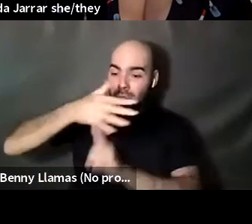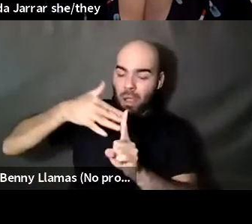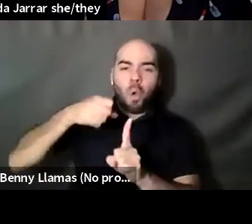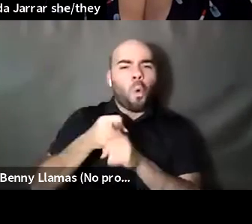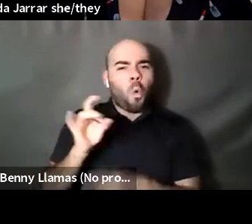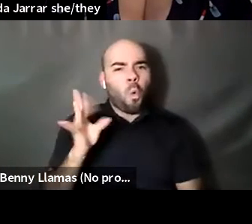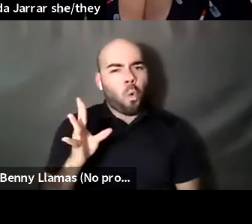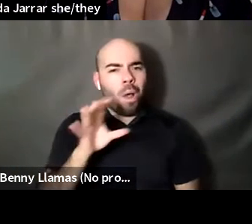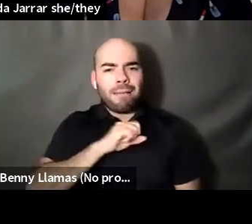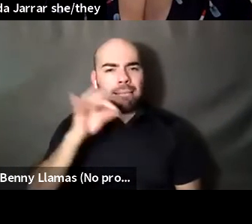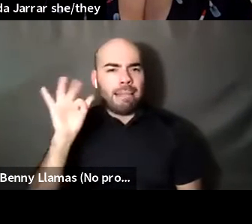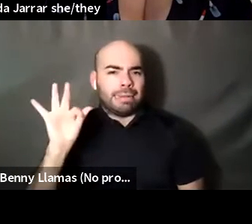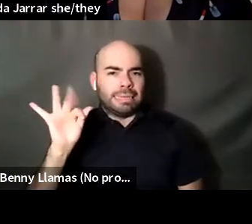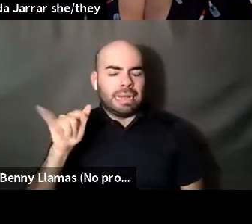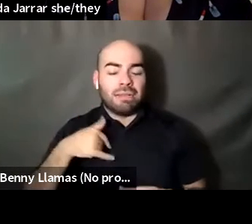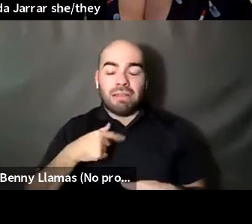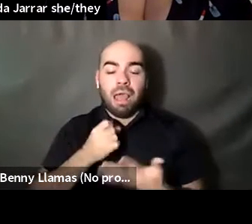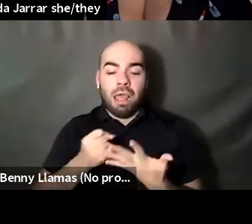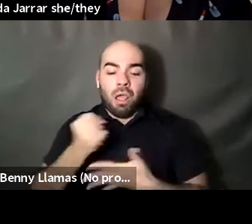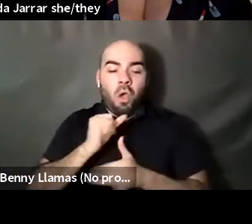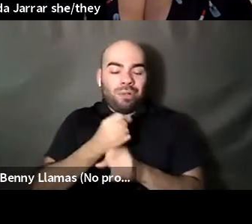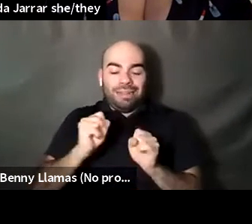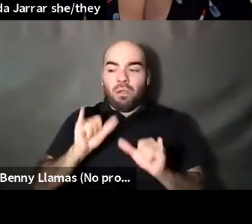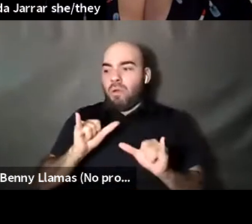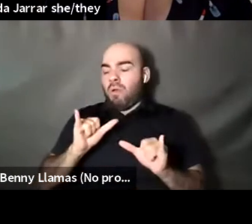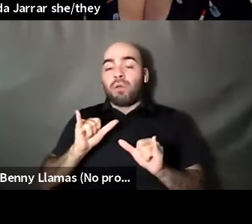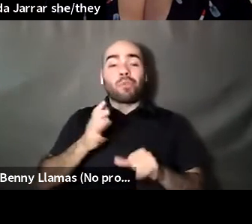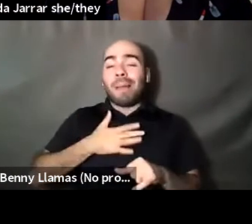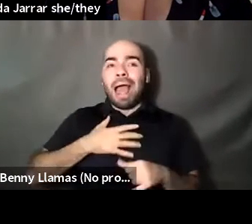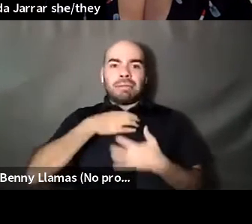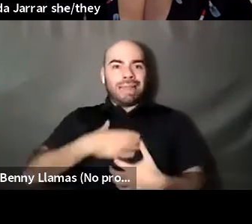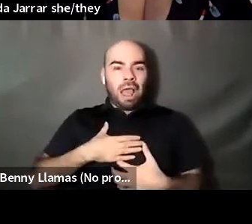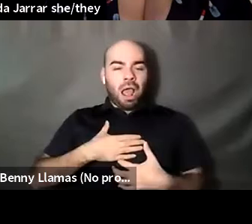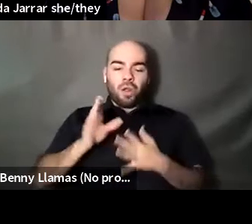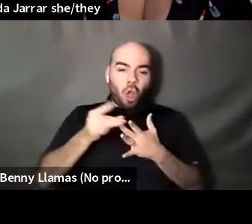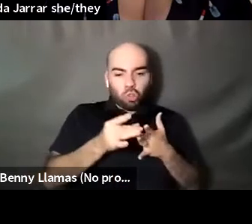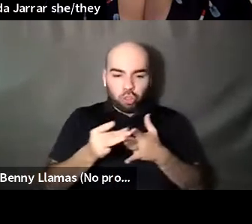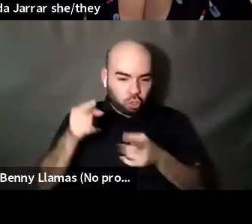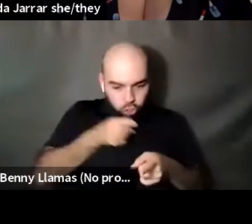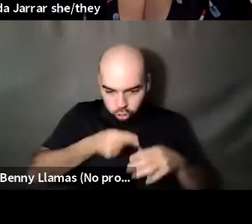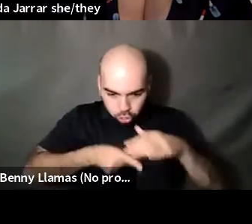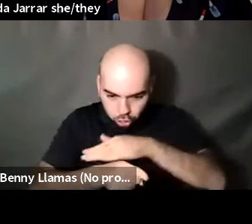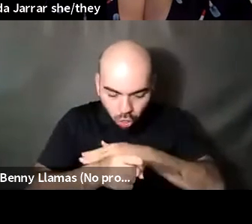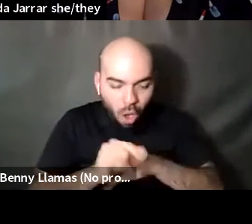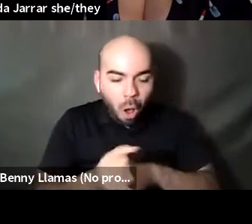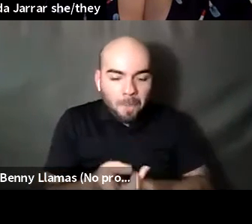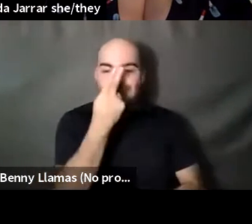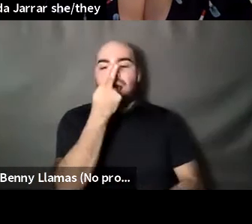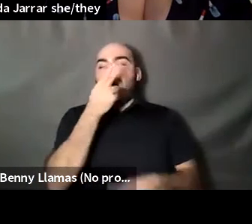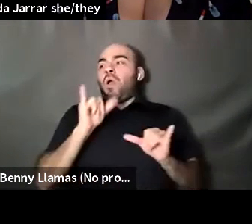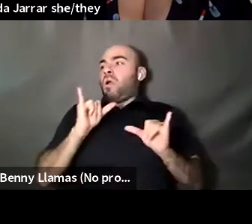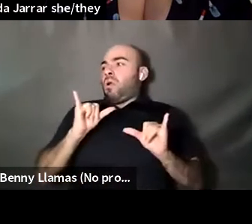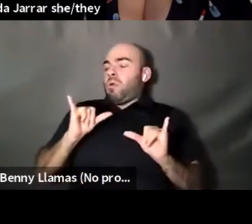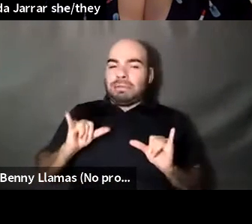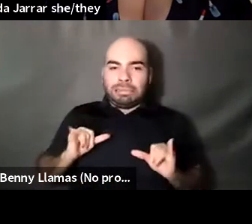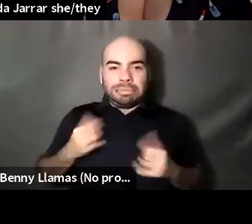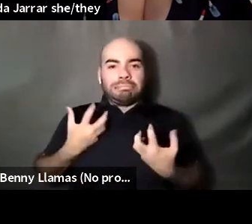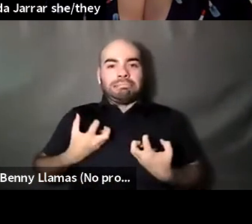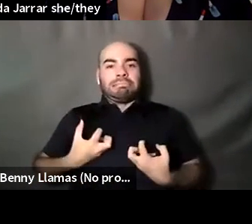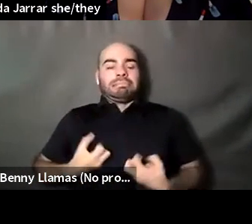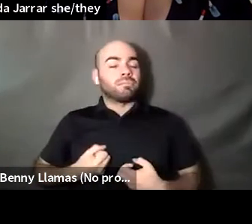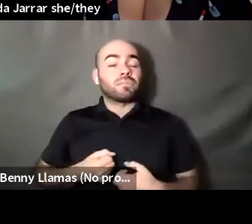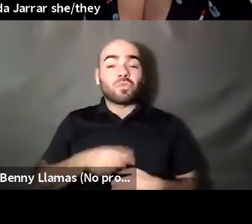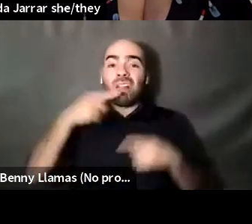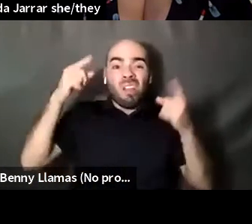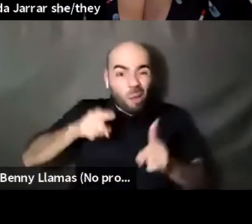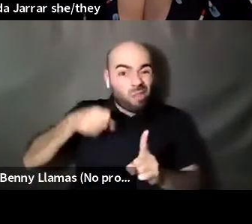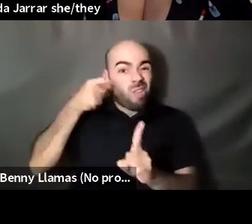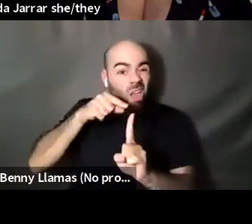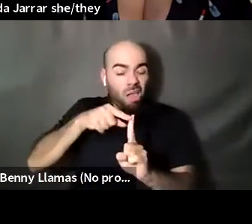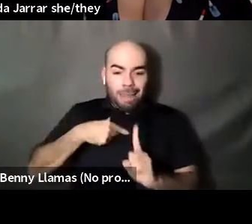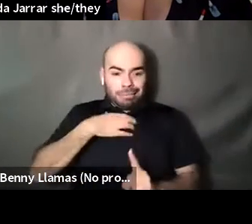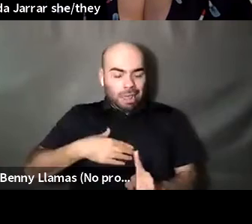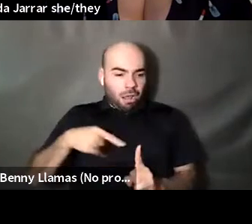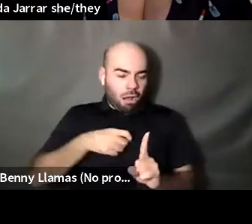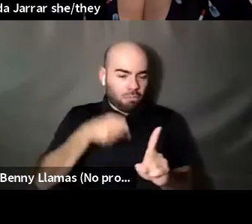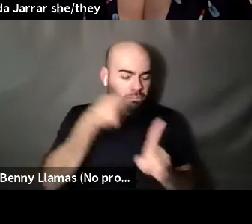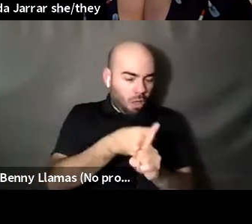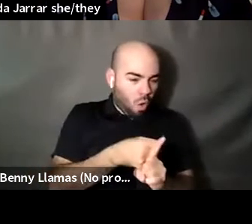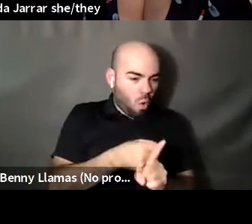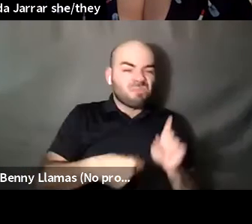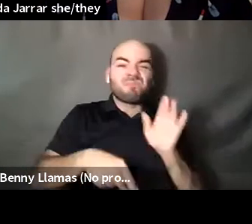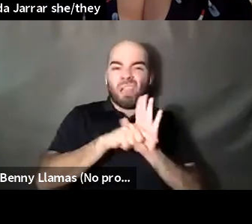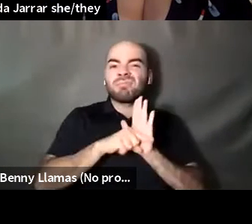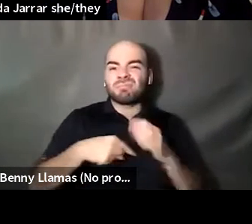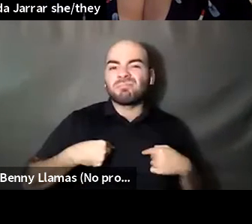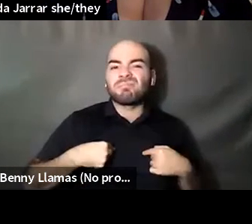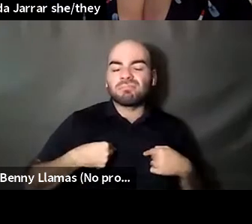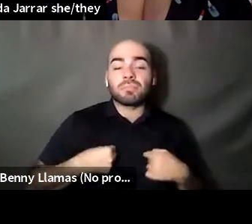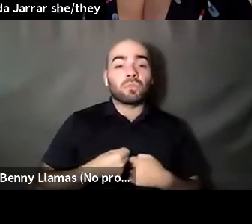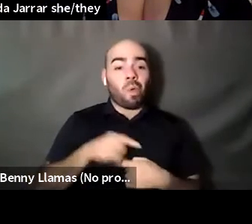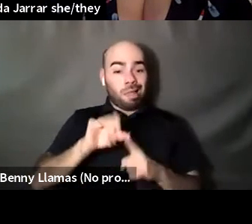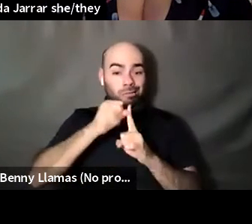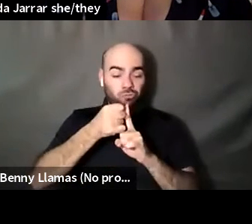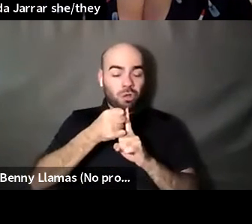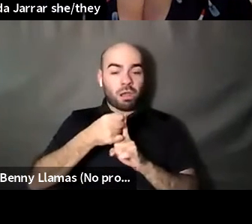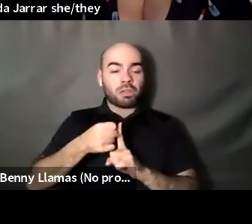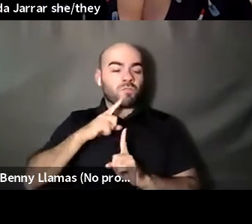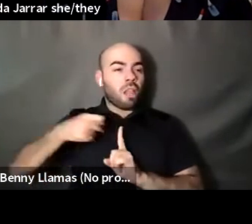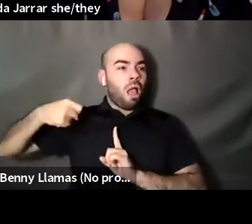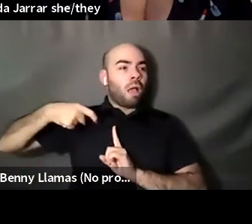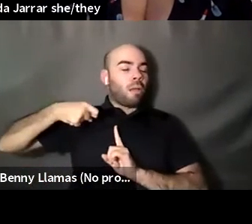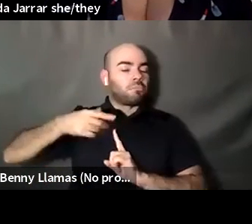Nahshon Anderson: Led me down a path that got me hurt. And so for me, I talked about where my desires took me to and how I ended up in that situation, and that situation created the desire in me to eventually become a writer.